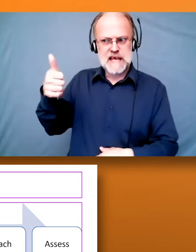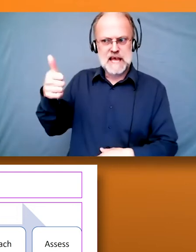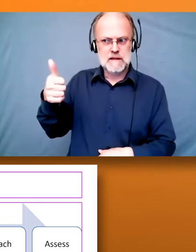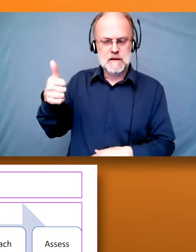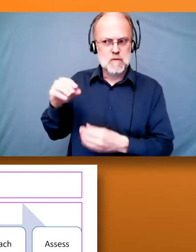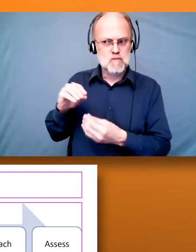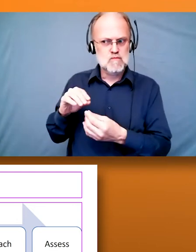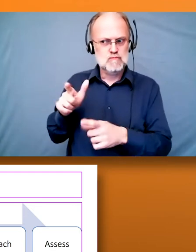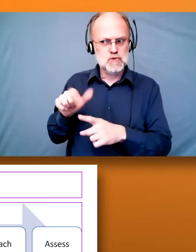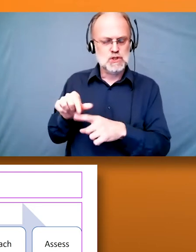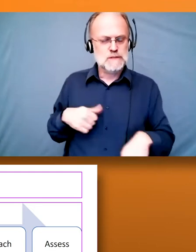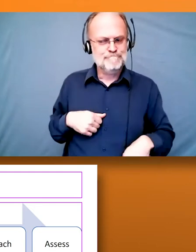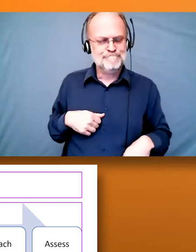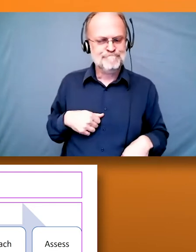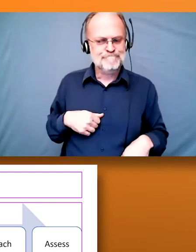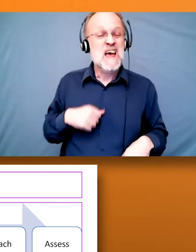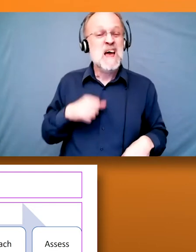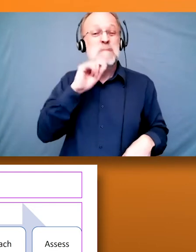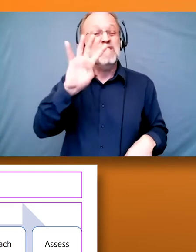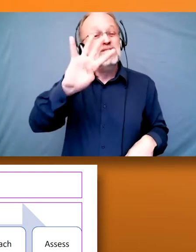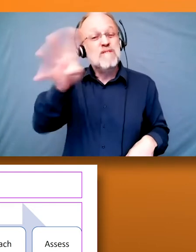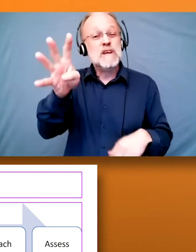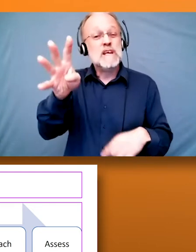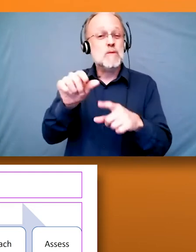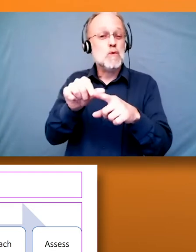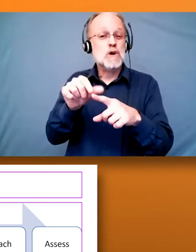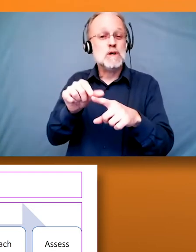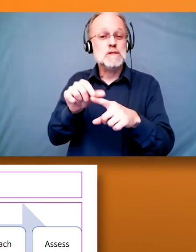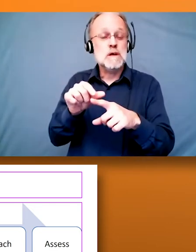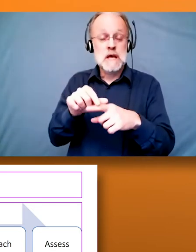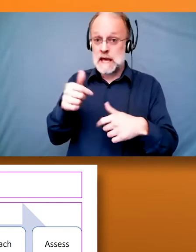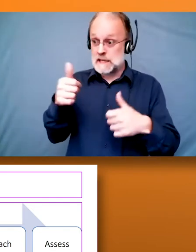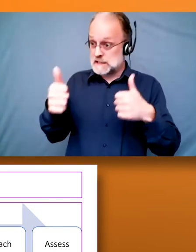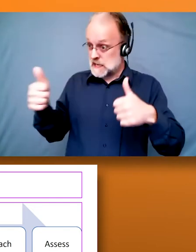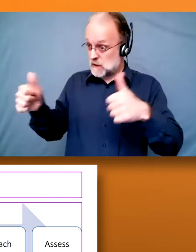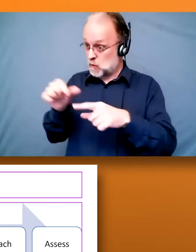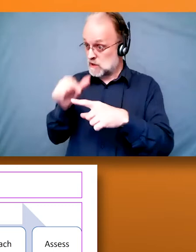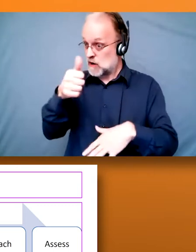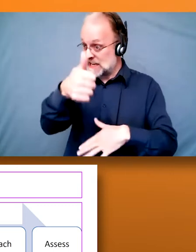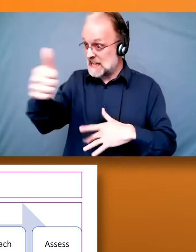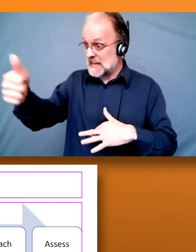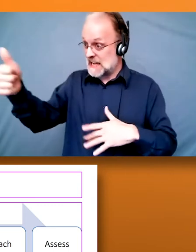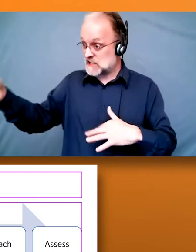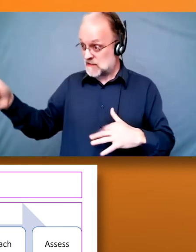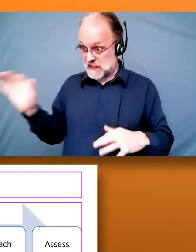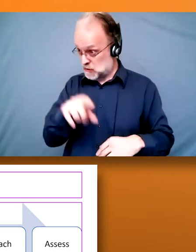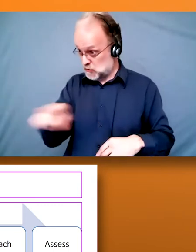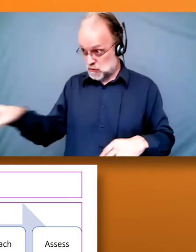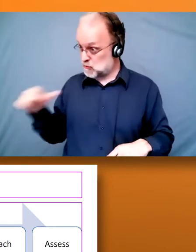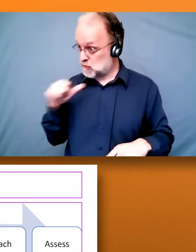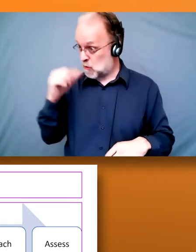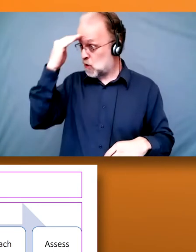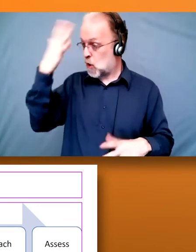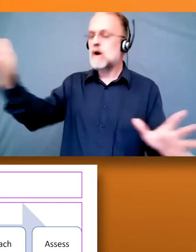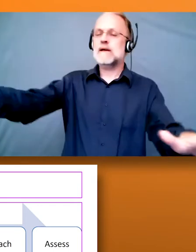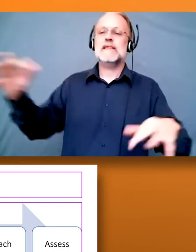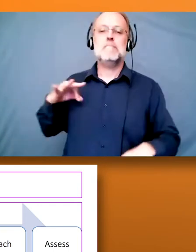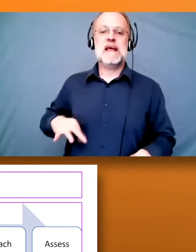But if I find 40 words and I'm probably going to be able to find at least 10 words for everybody that everybody doesn't know,